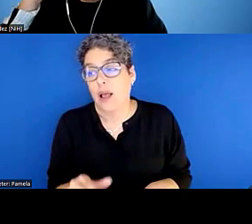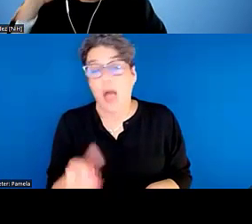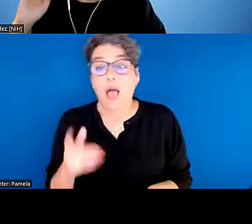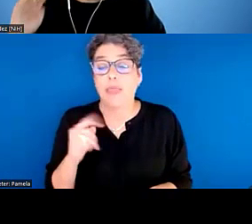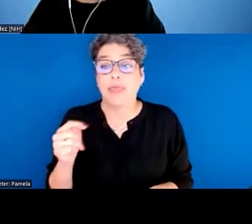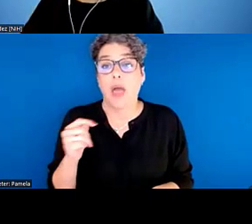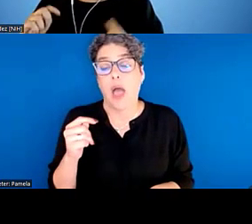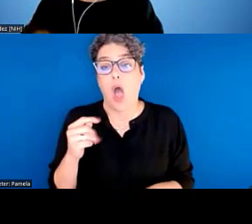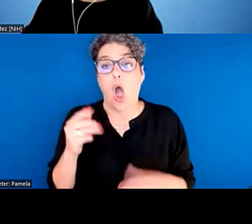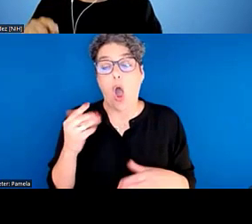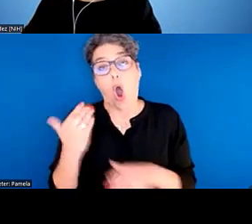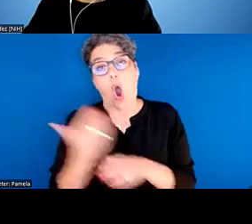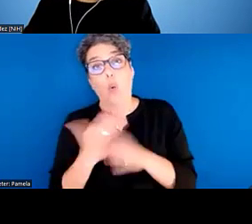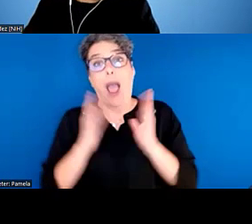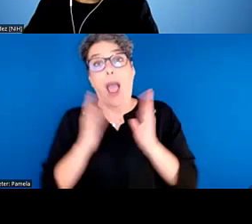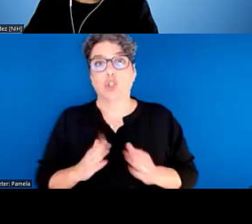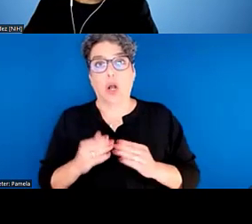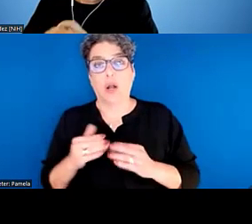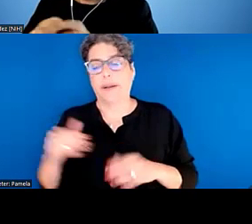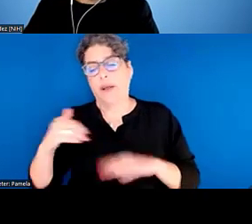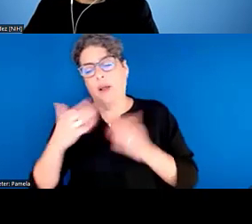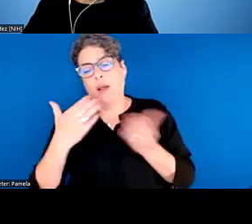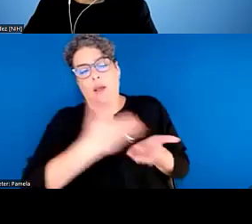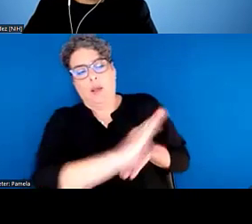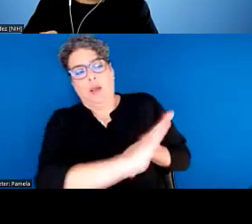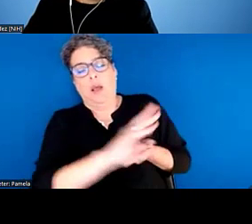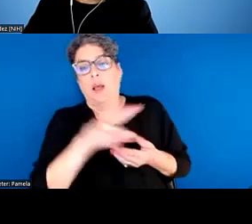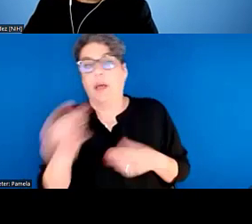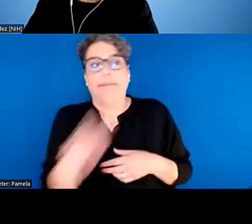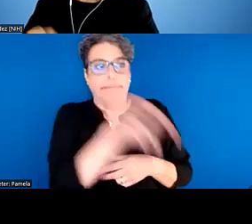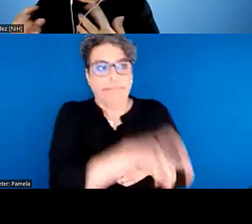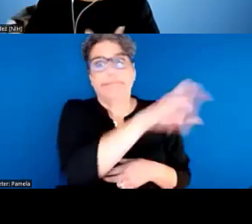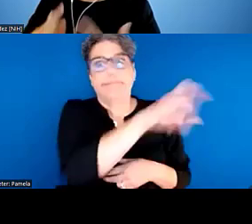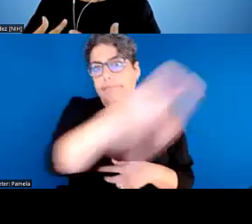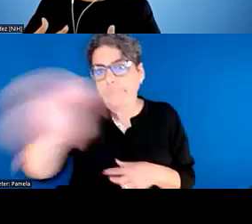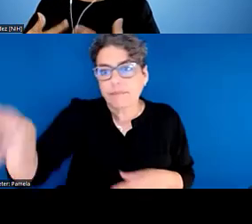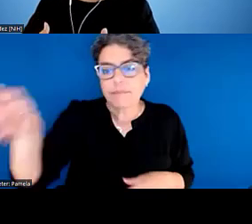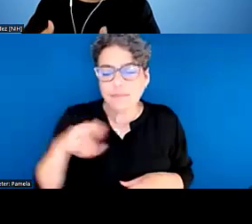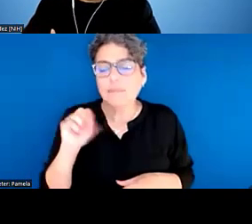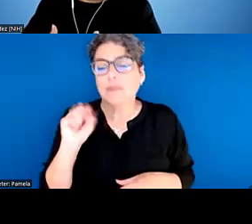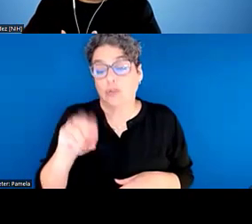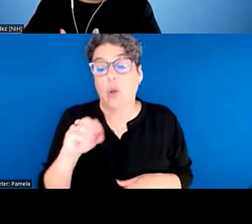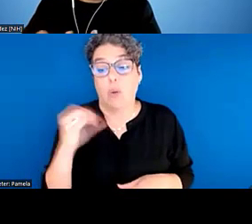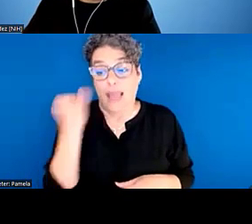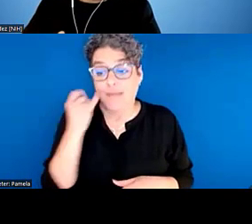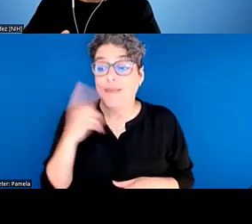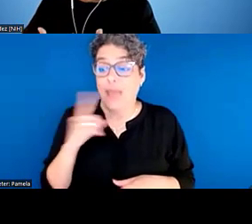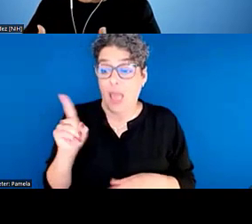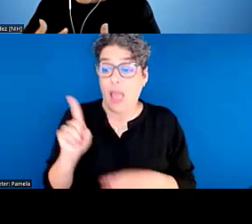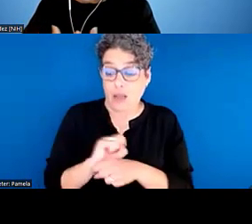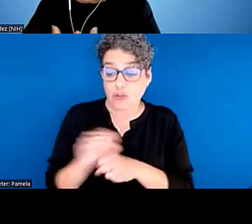and so if the person is under investigation or they have a finding, the new institution would likely really